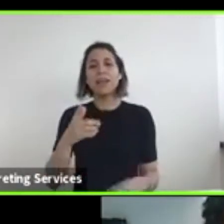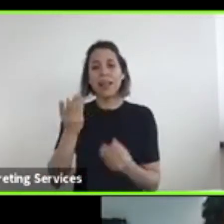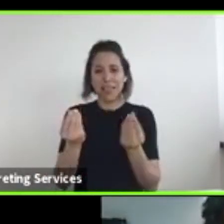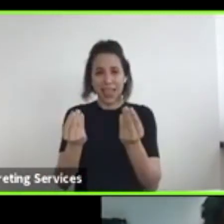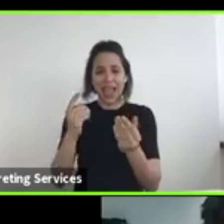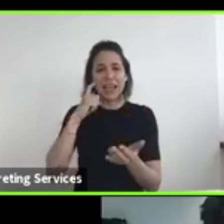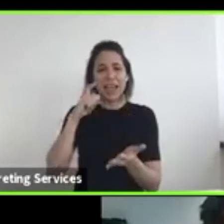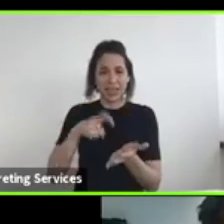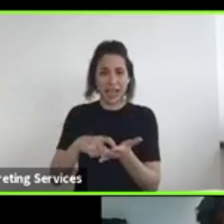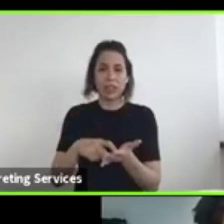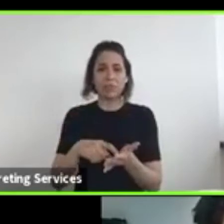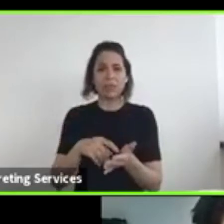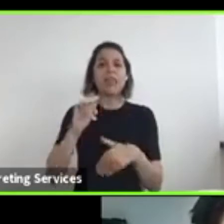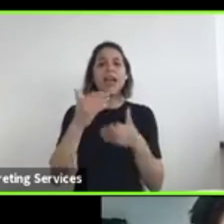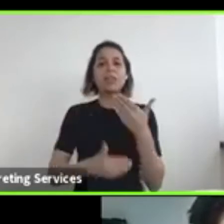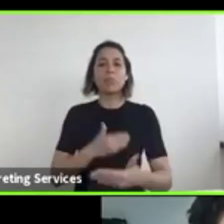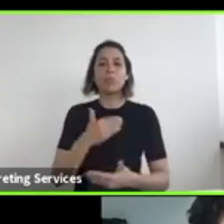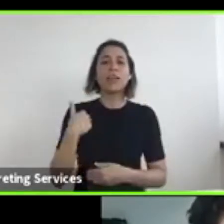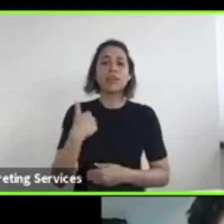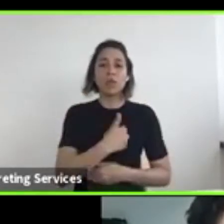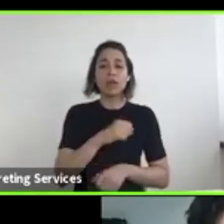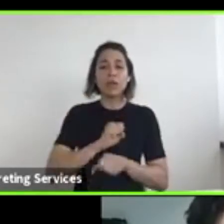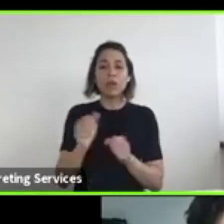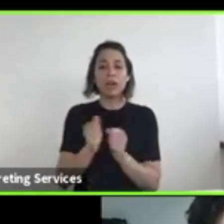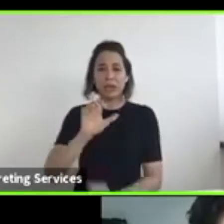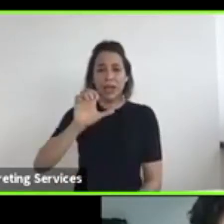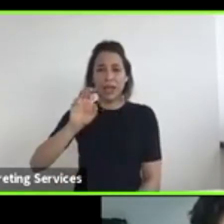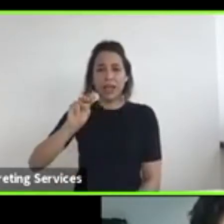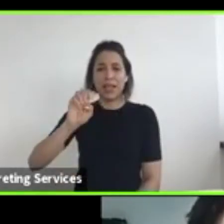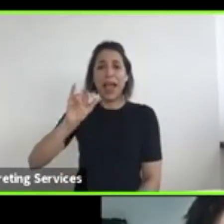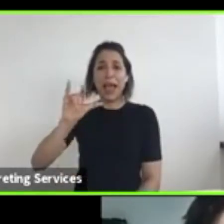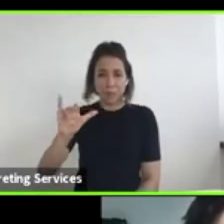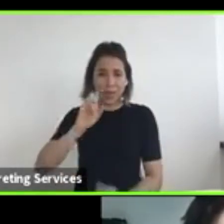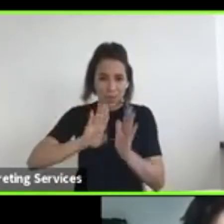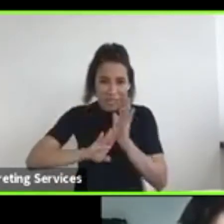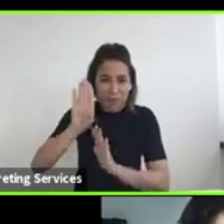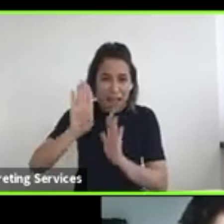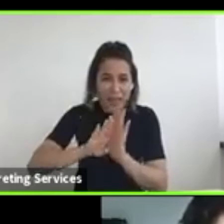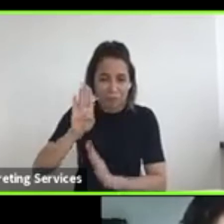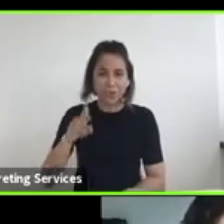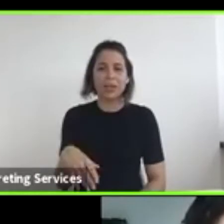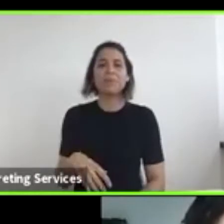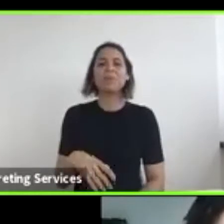THAT'S A PROCESS THAT WE WORKED ALONGSIDE, EMILY, WITH DEVELOPING; AND, AT THE LENAPE